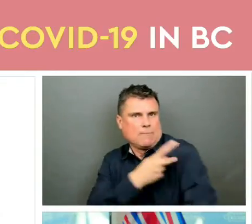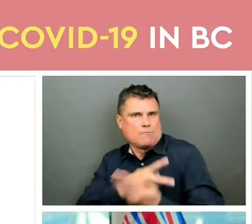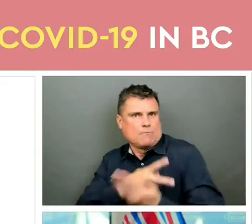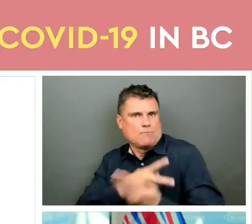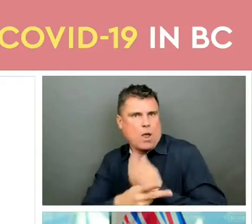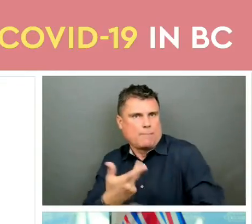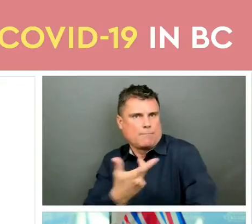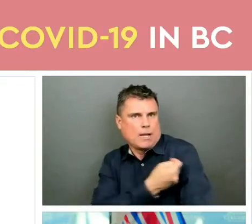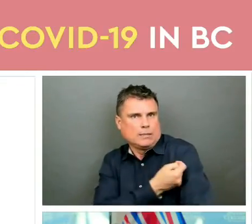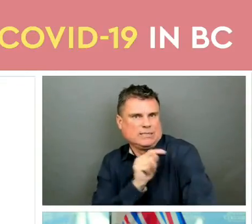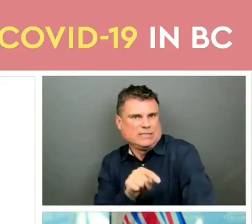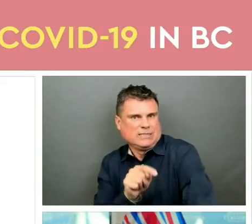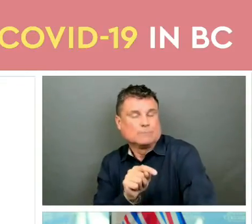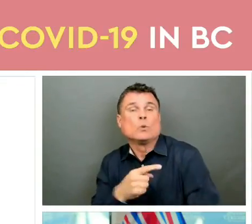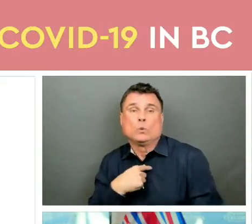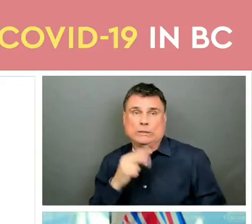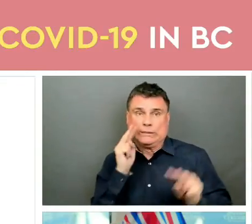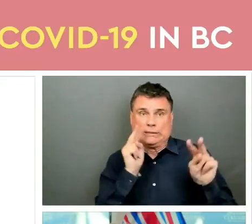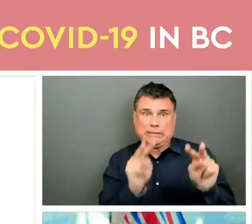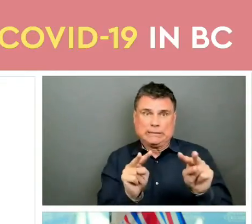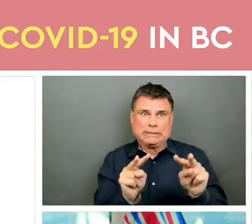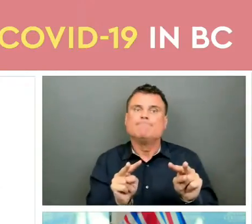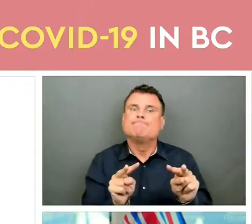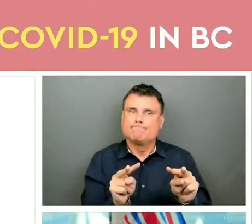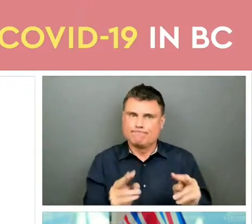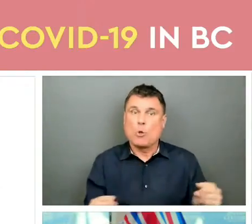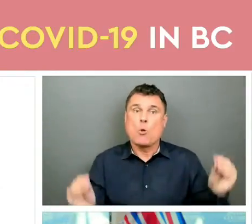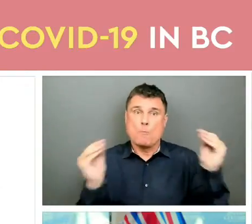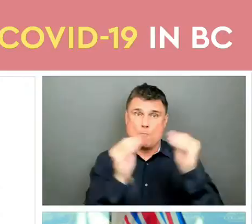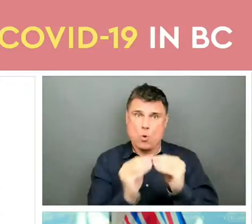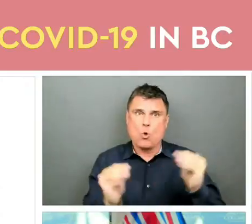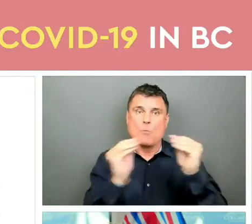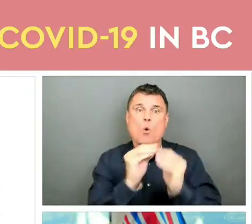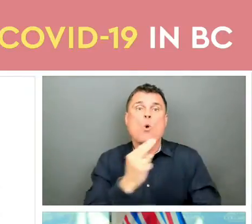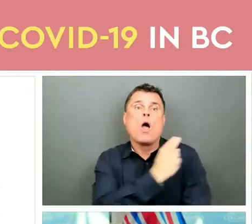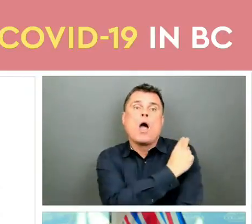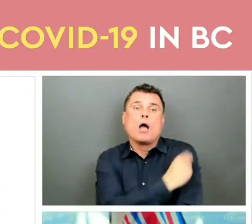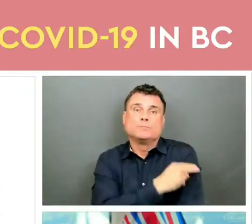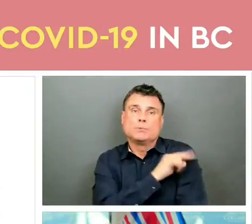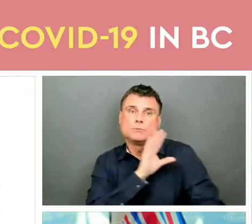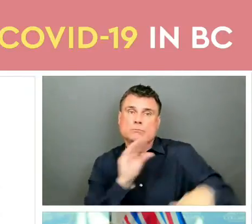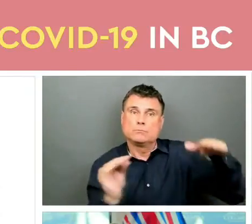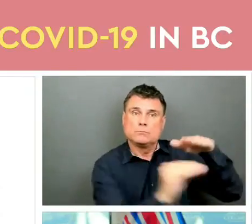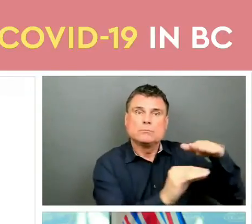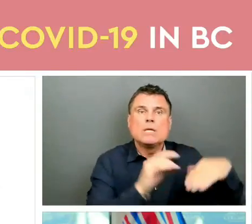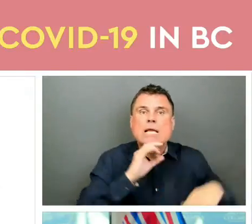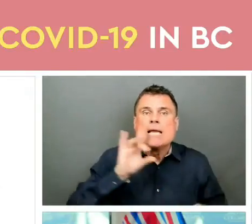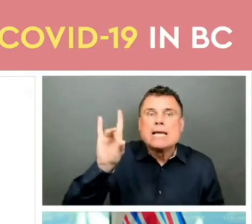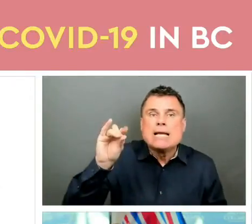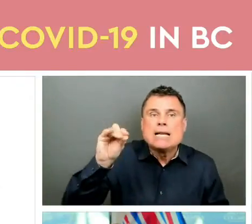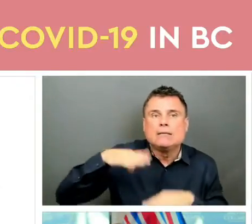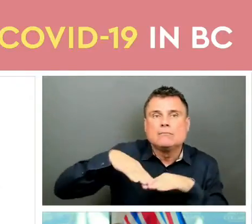in people over the age of 80. And this very likely reflects the fact that